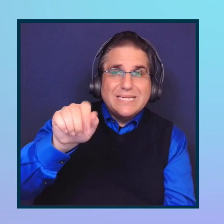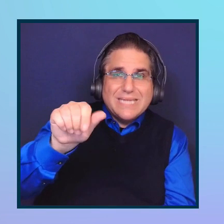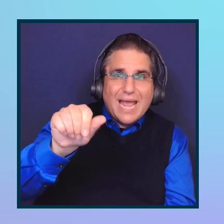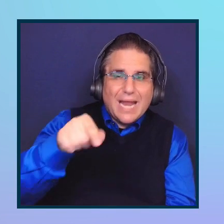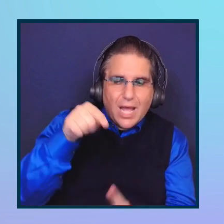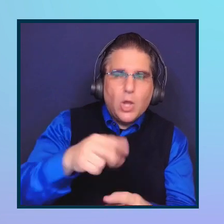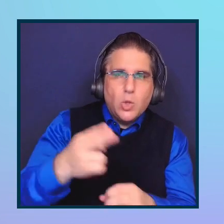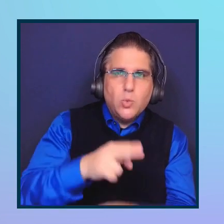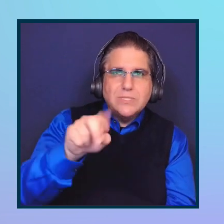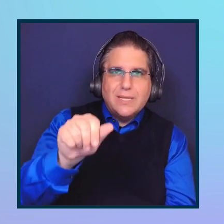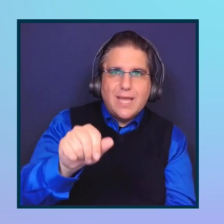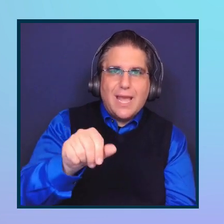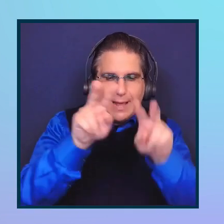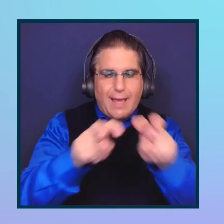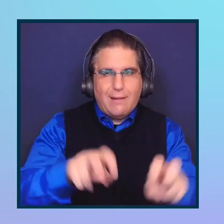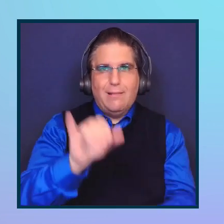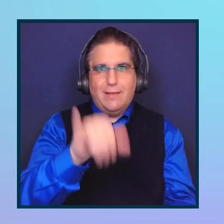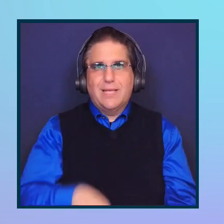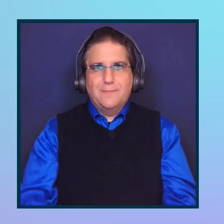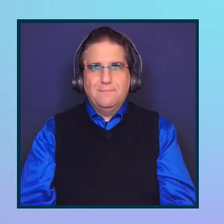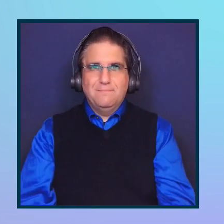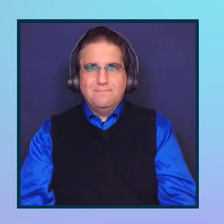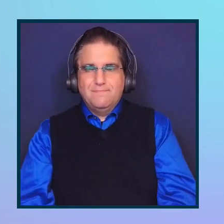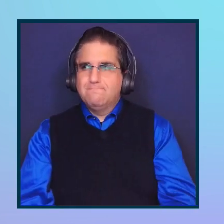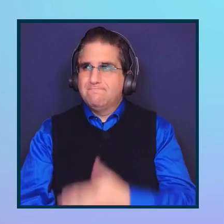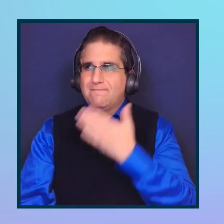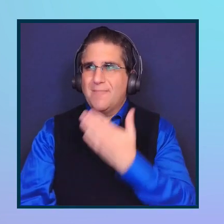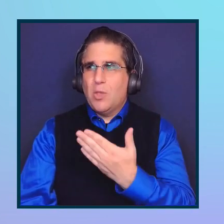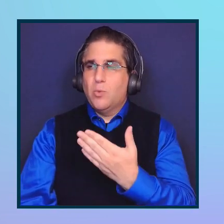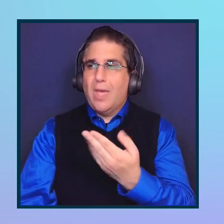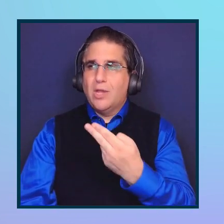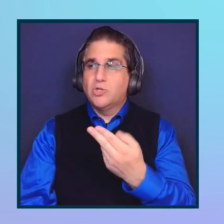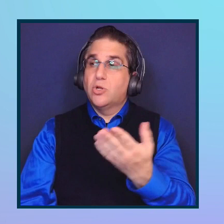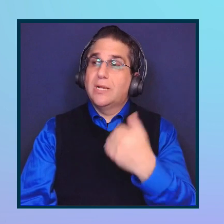Absolutely, thank you, Hector. All right, let's dive into the next one here.